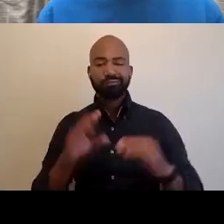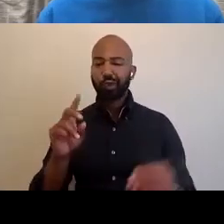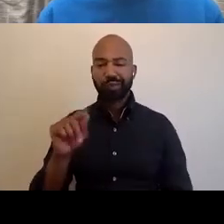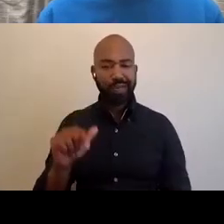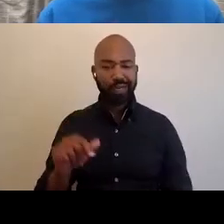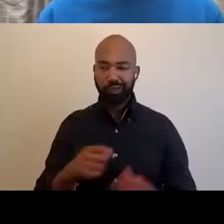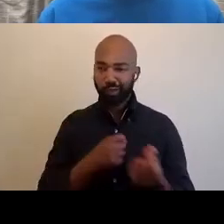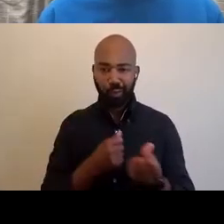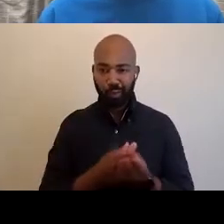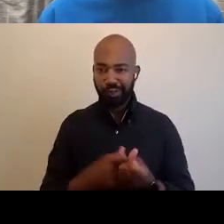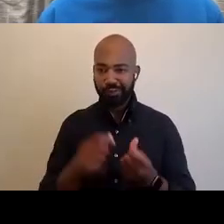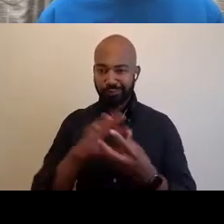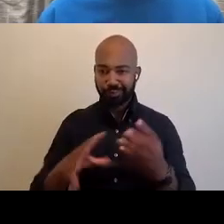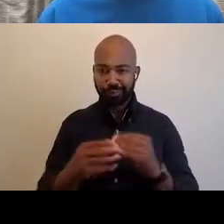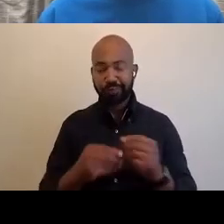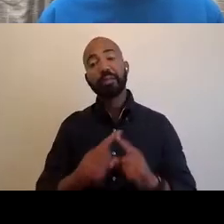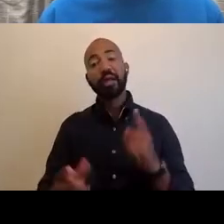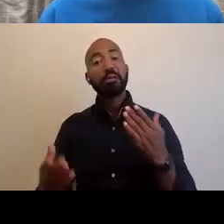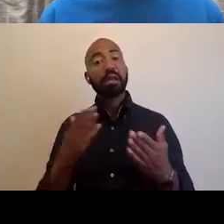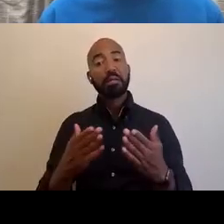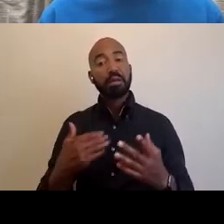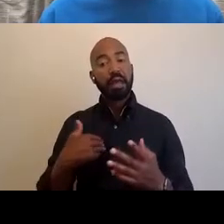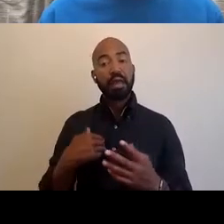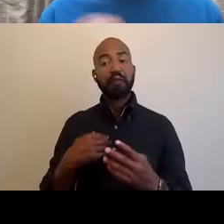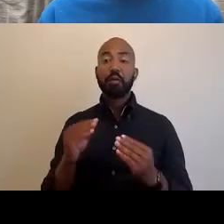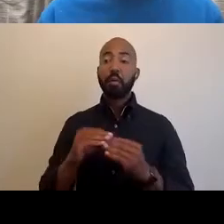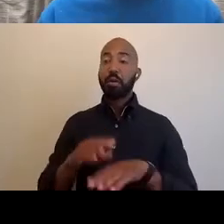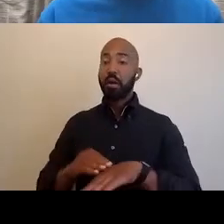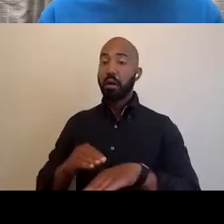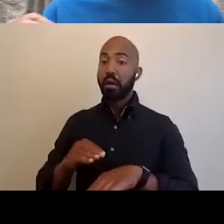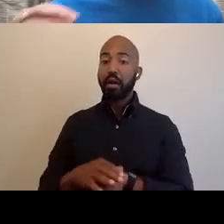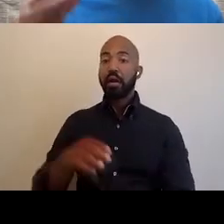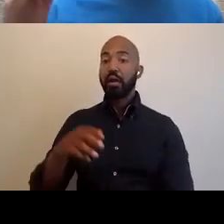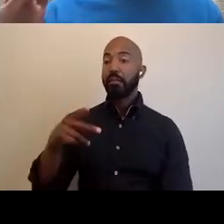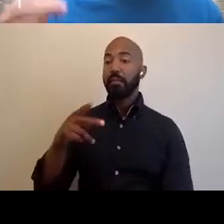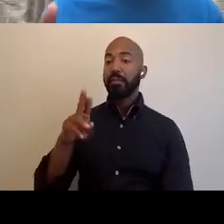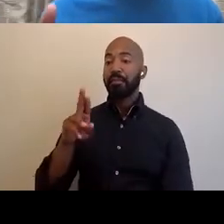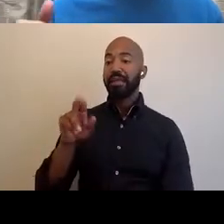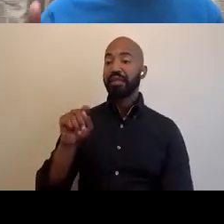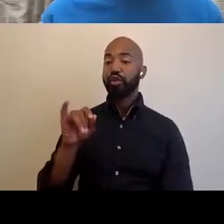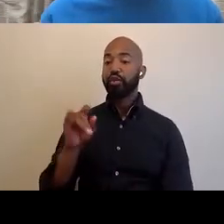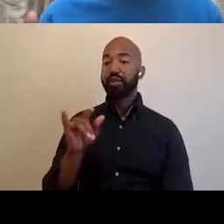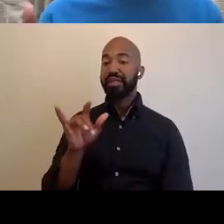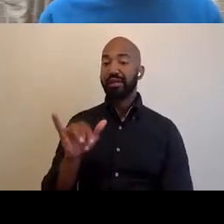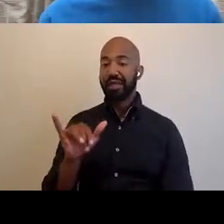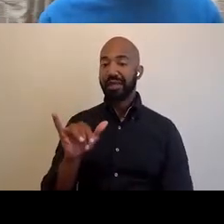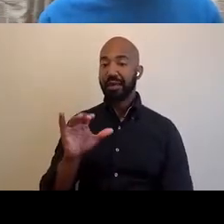There may be some effects of progesterone, though, in the pituitary gland that suppresses testosterone further.